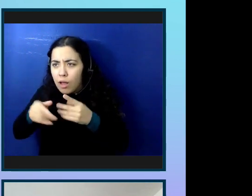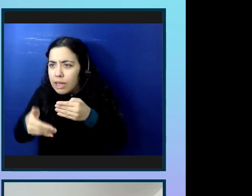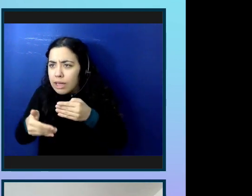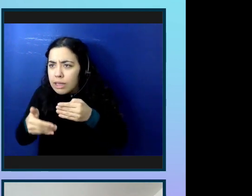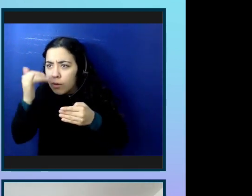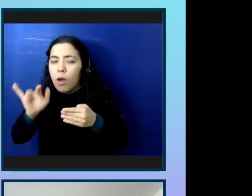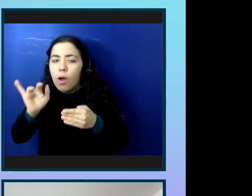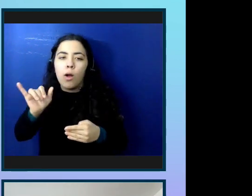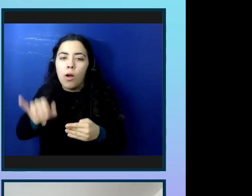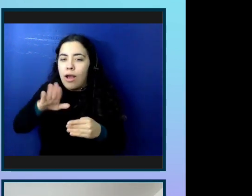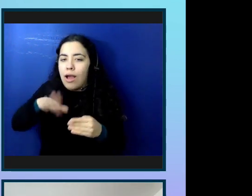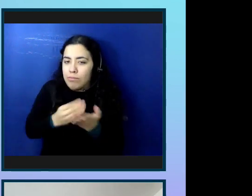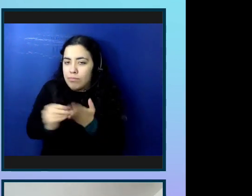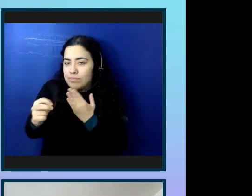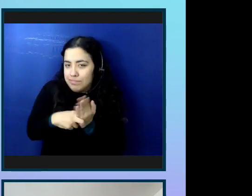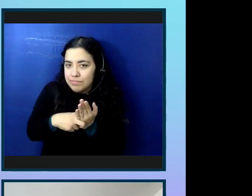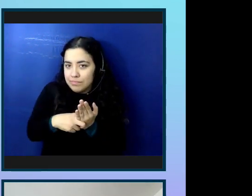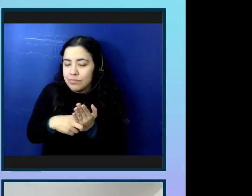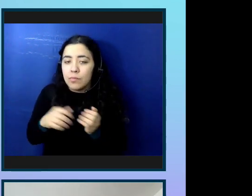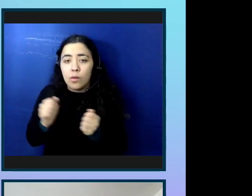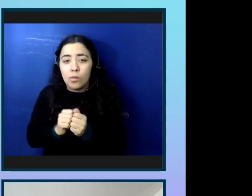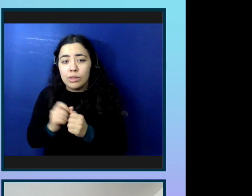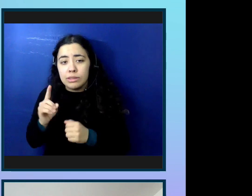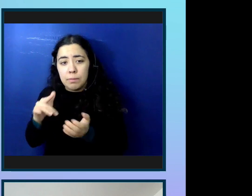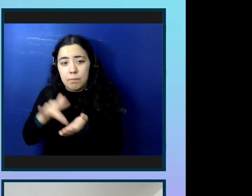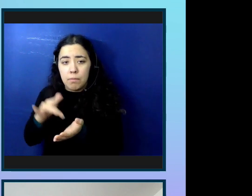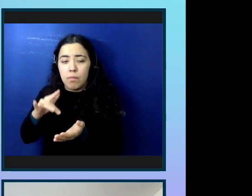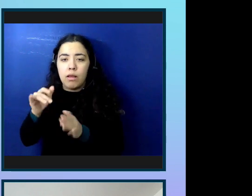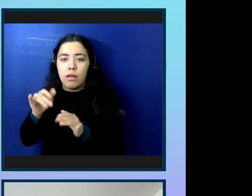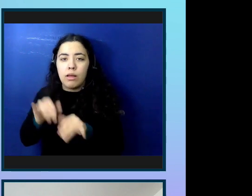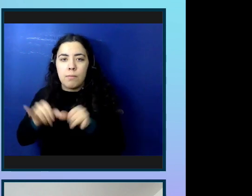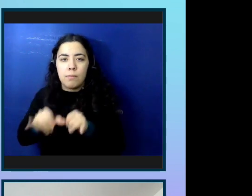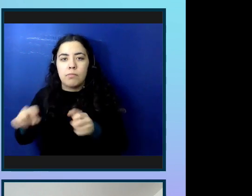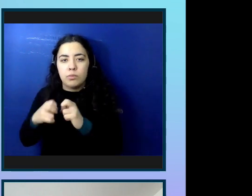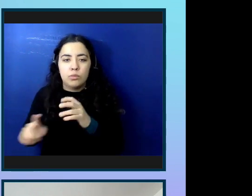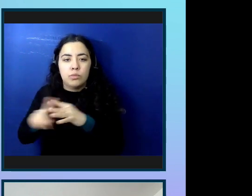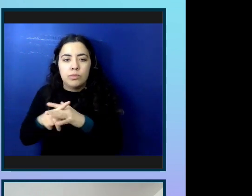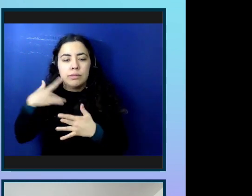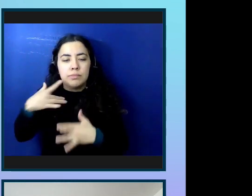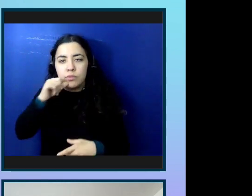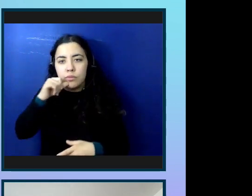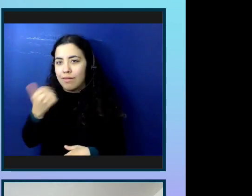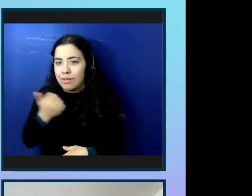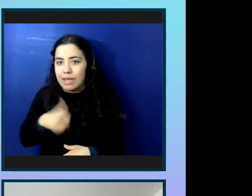As well with disabled buttons, a really common issue is that they usually don't have any sort of attribute programmatically